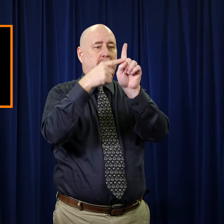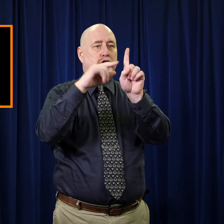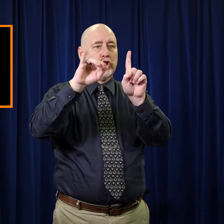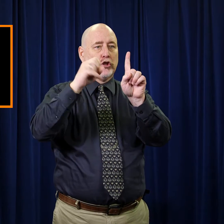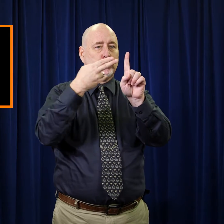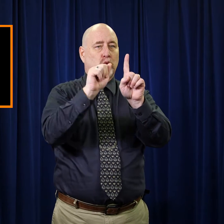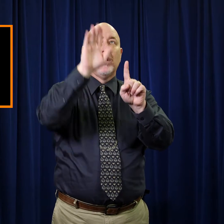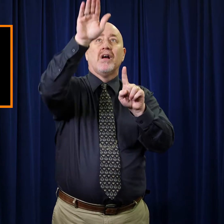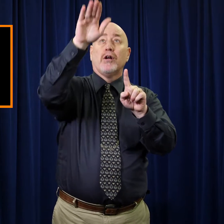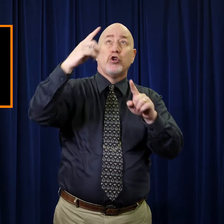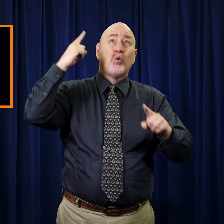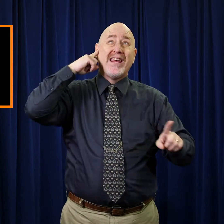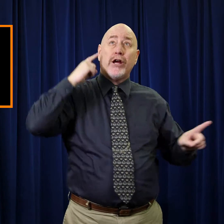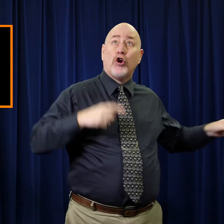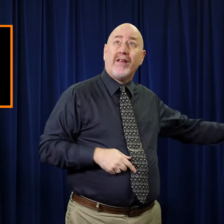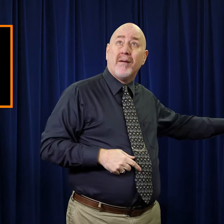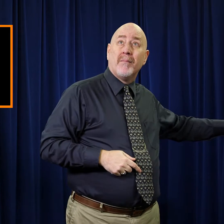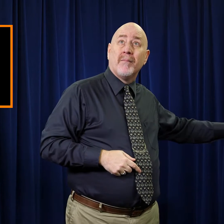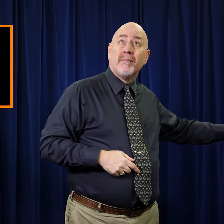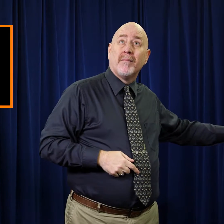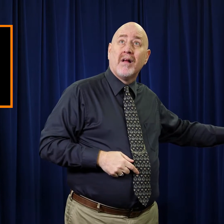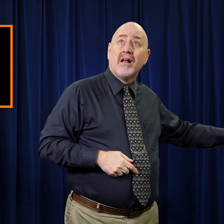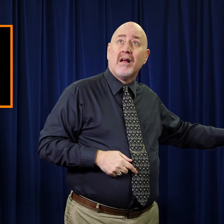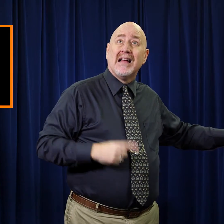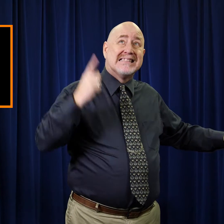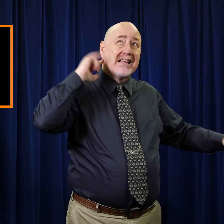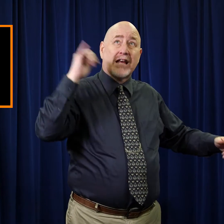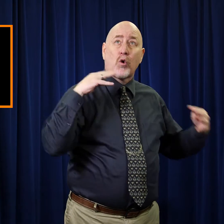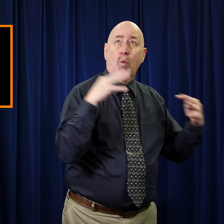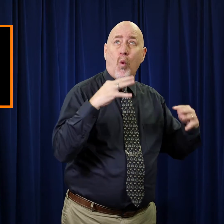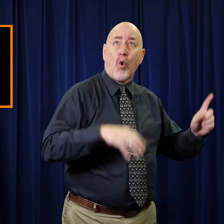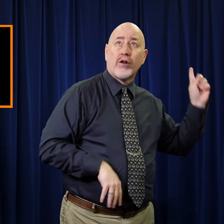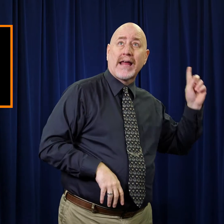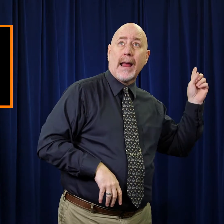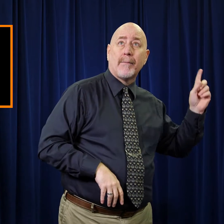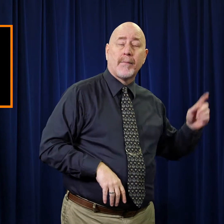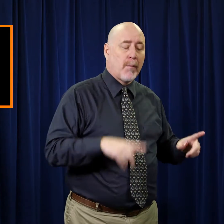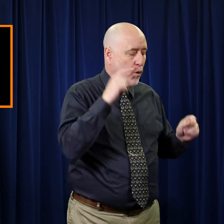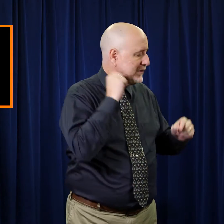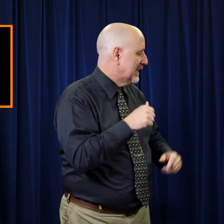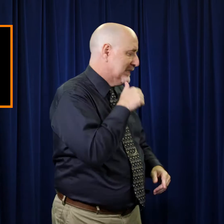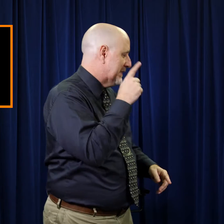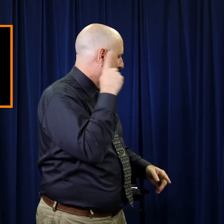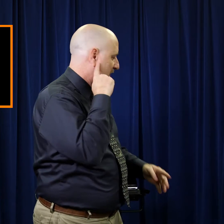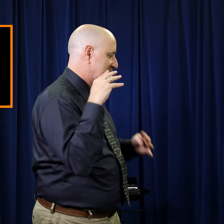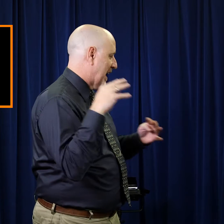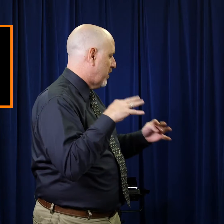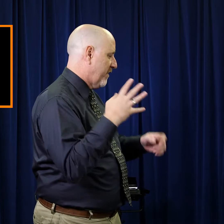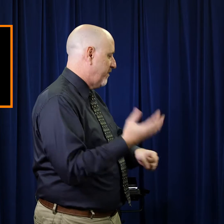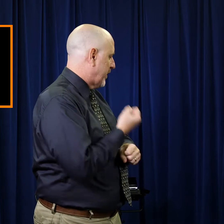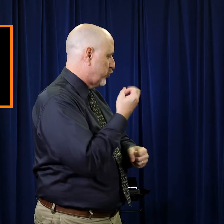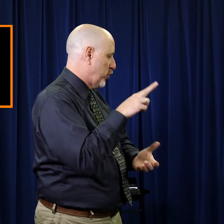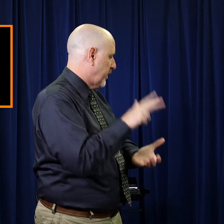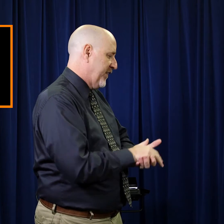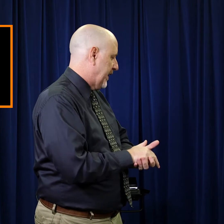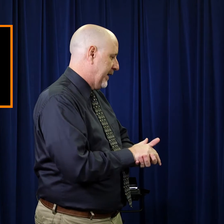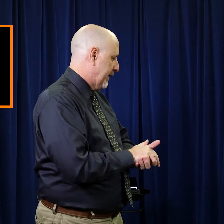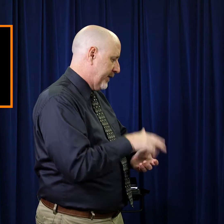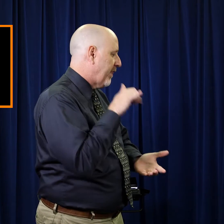mountains—on the mountain there—Joshua says, "Do you hear it Moses? There's a sound of war in the camp." Moses says, "That's not the sound of victory or defeat.